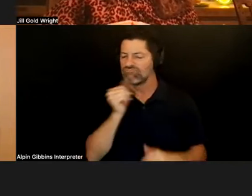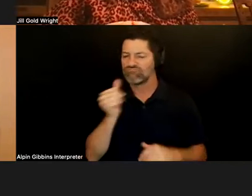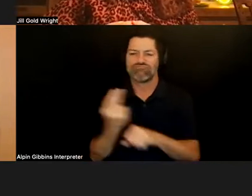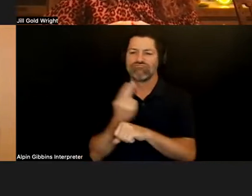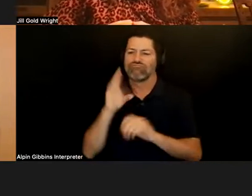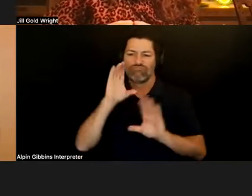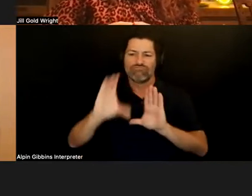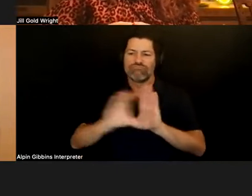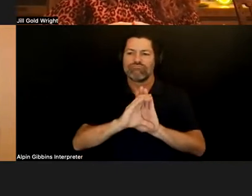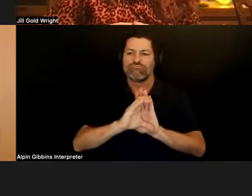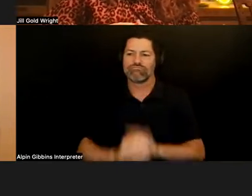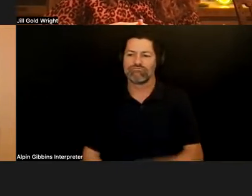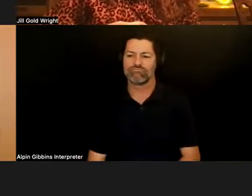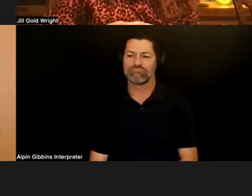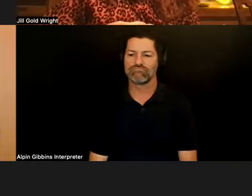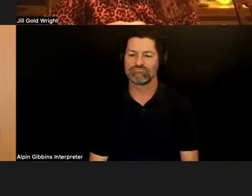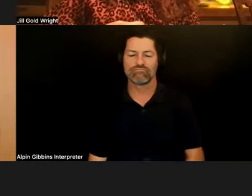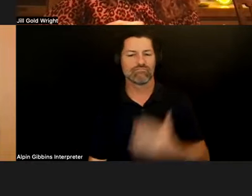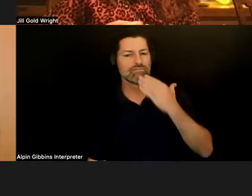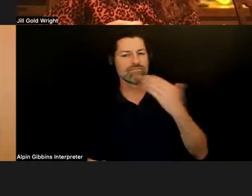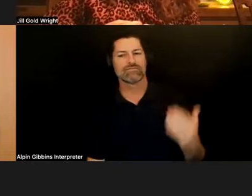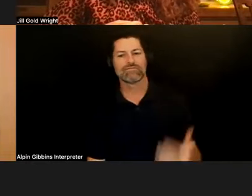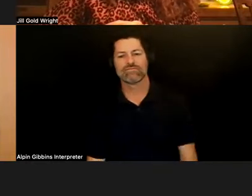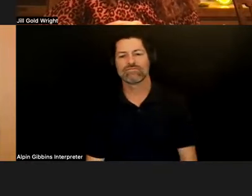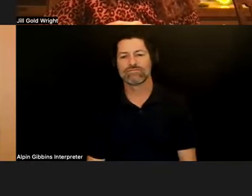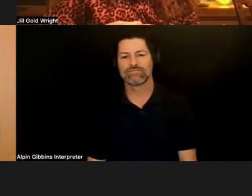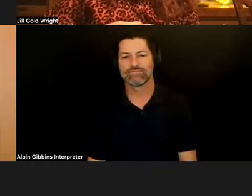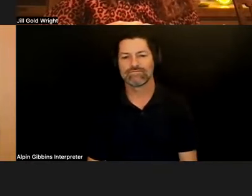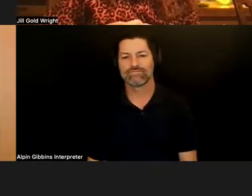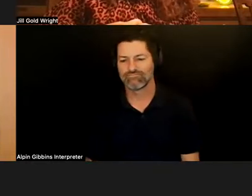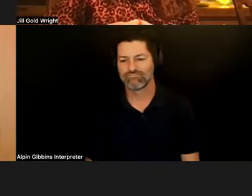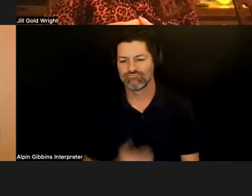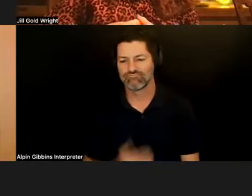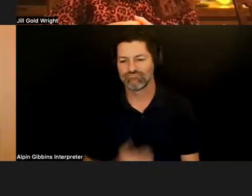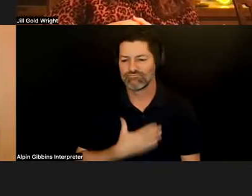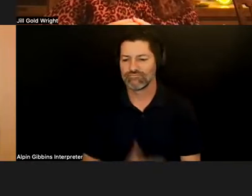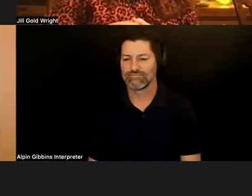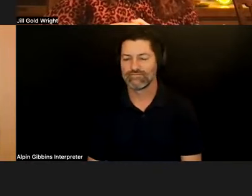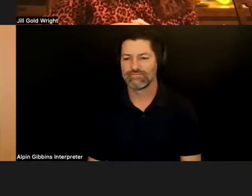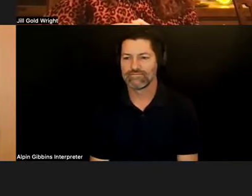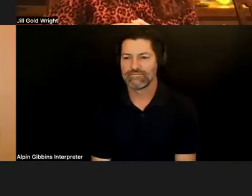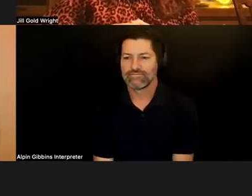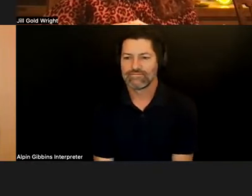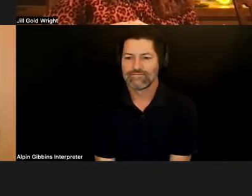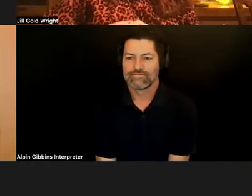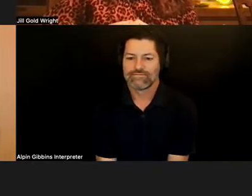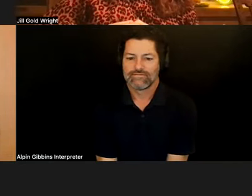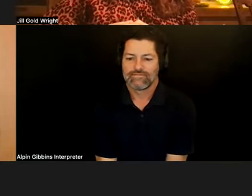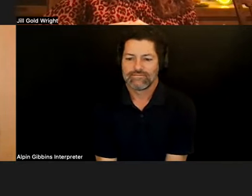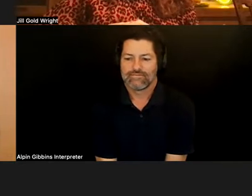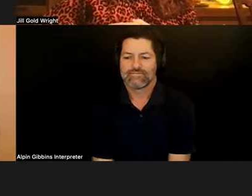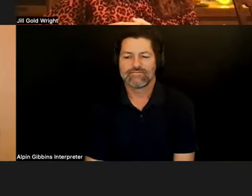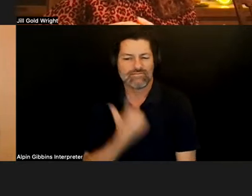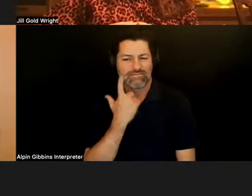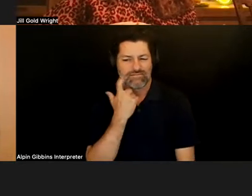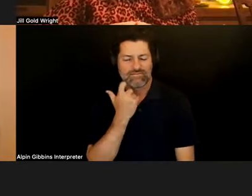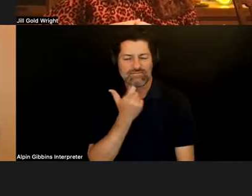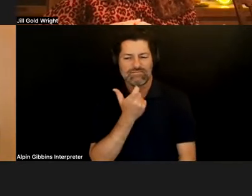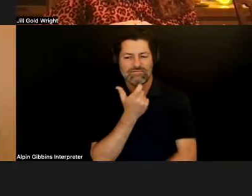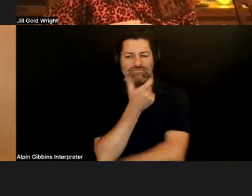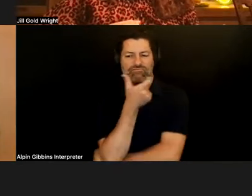20:28:43 Thank you. Thank you. Pleasure. We just saw the Tim Commandments on Tv there